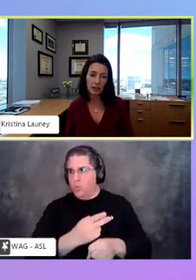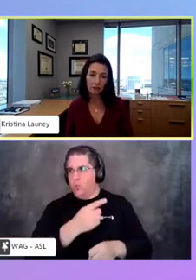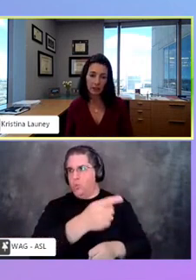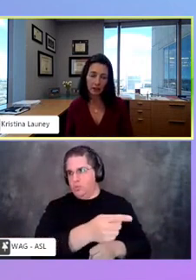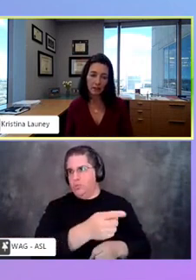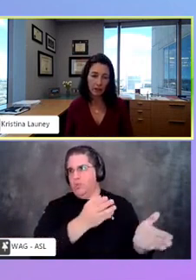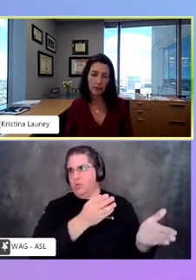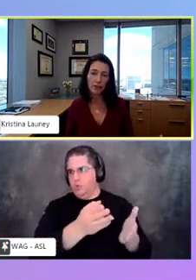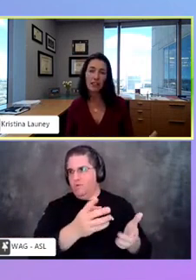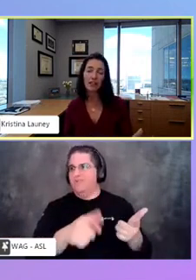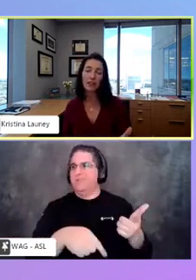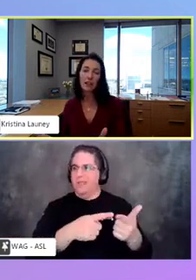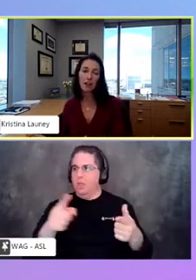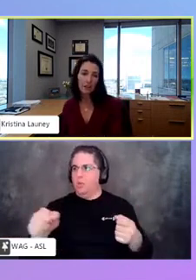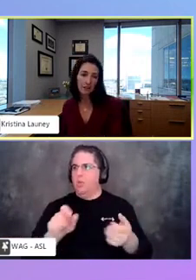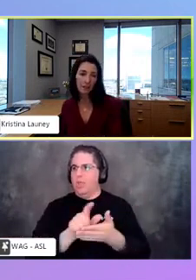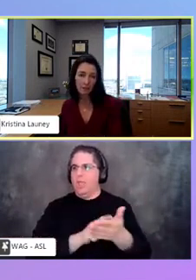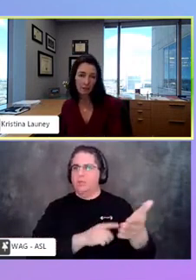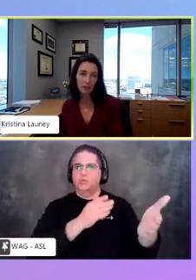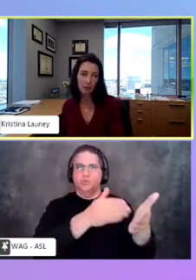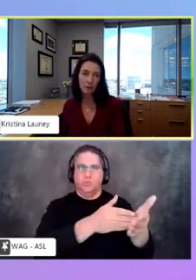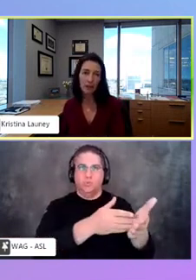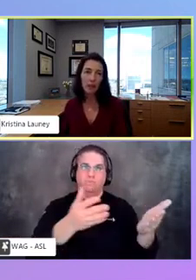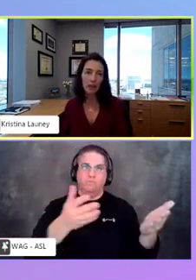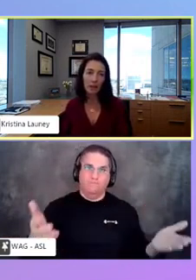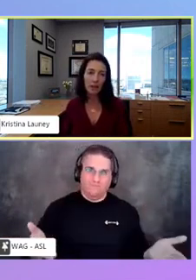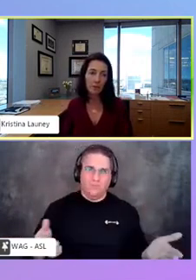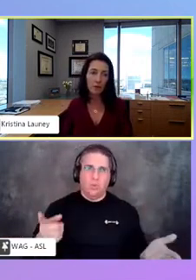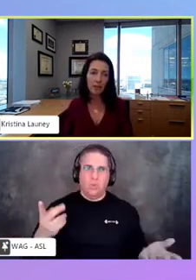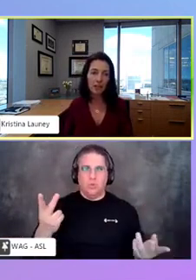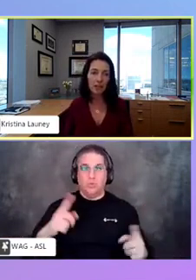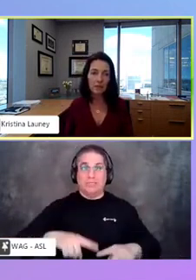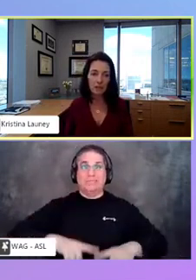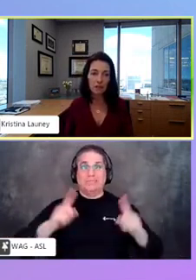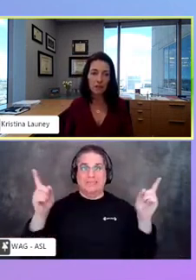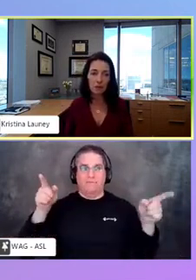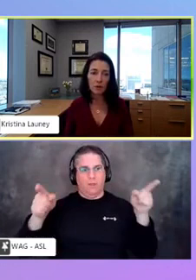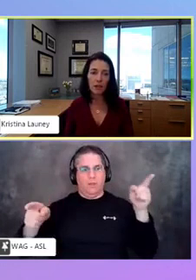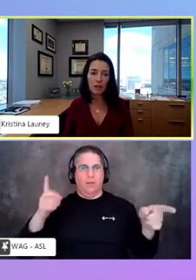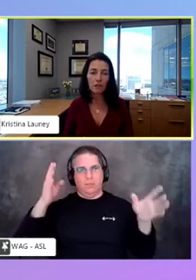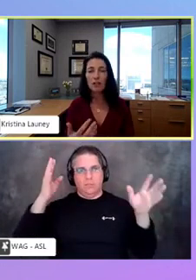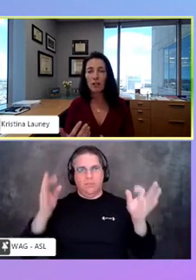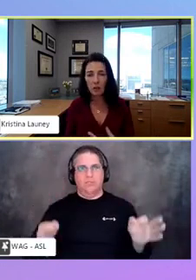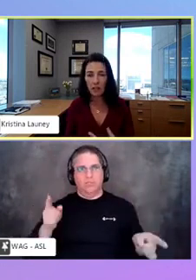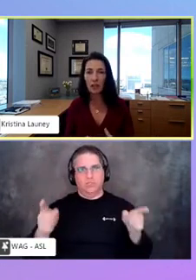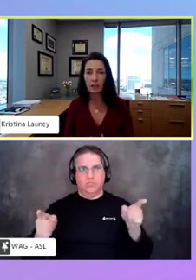website or add a location is not enough. There has to be some sort of downstream consequence to encountering